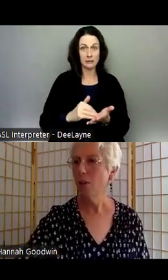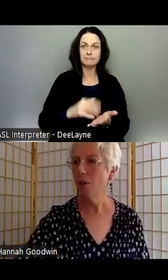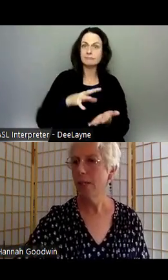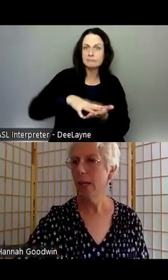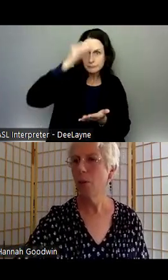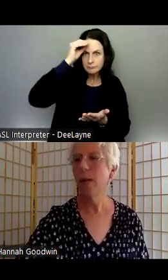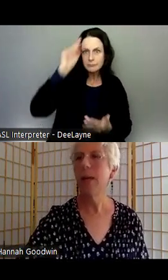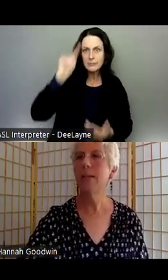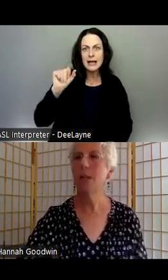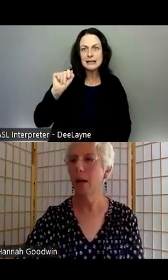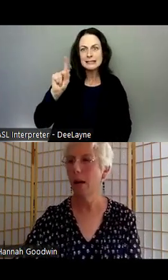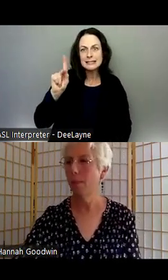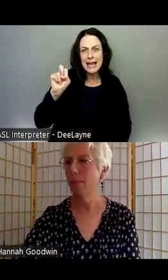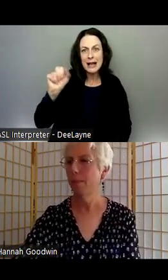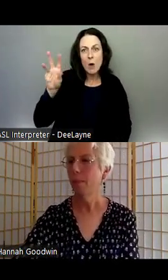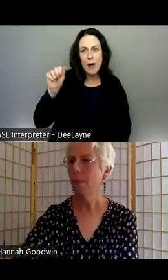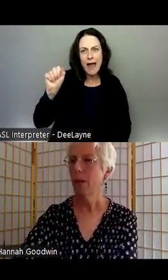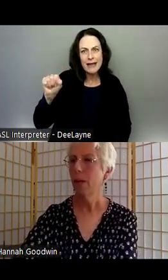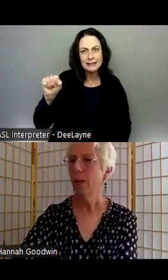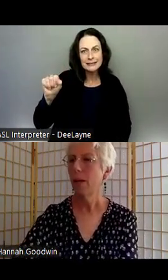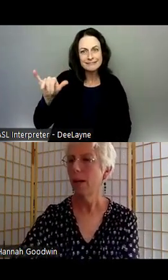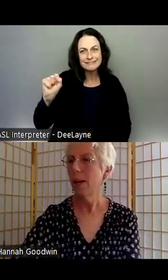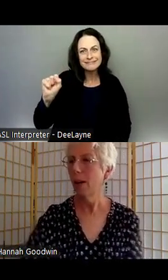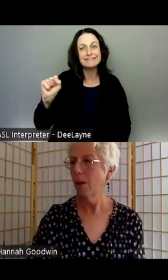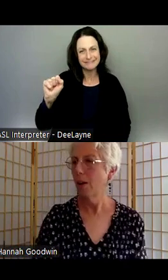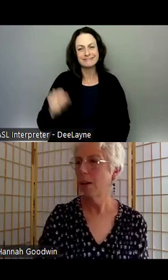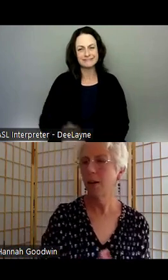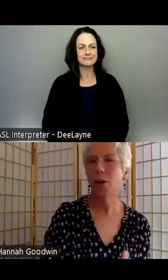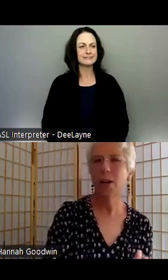So the takeaways goes back to what will someone learn,